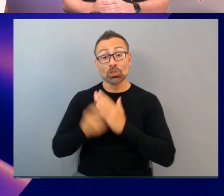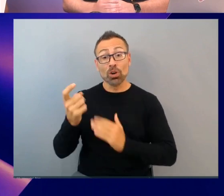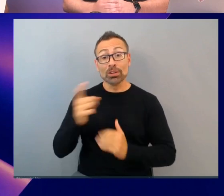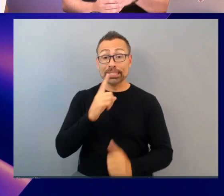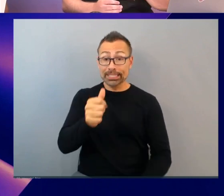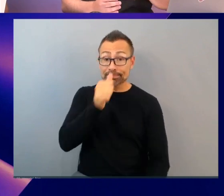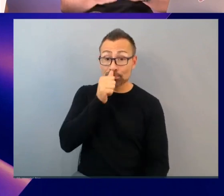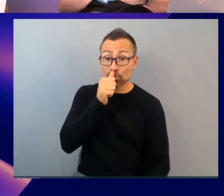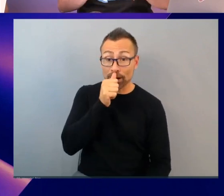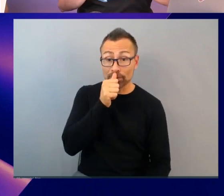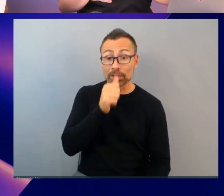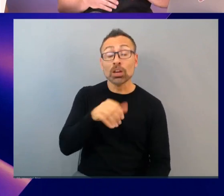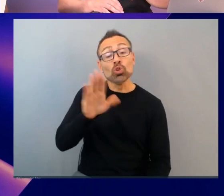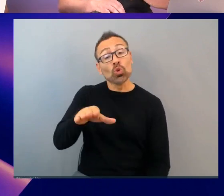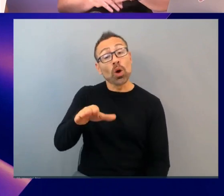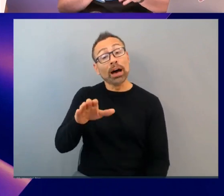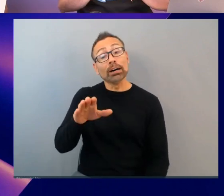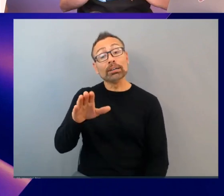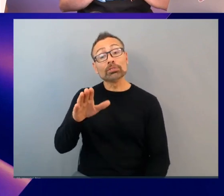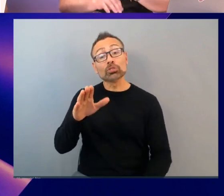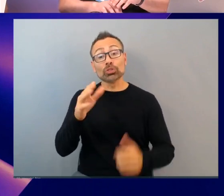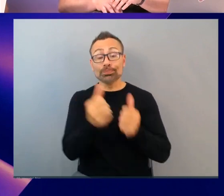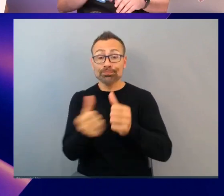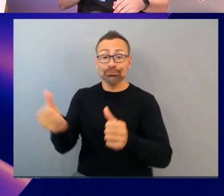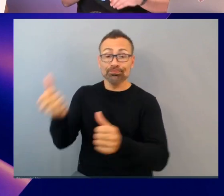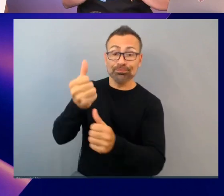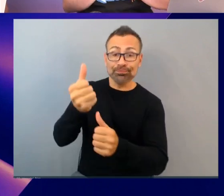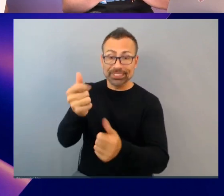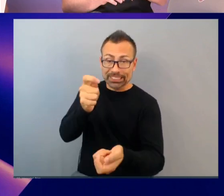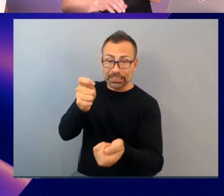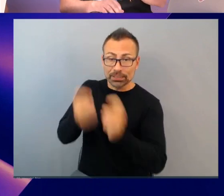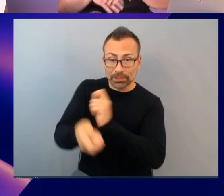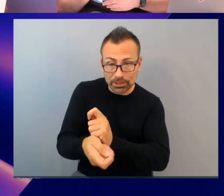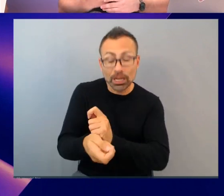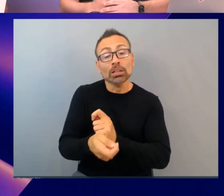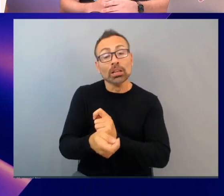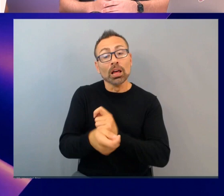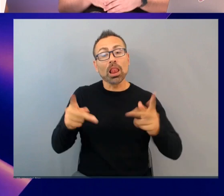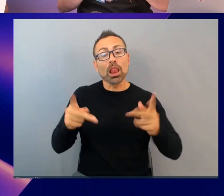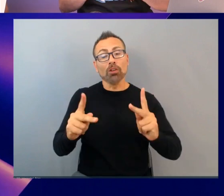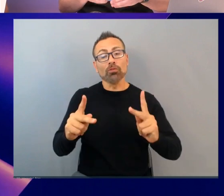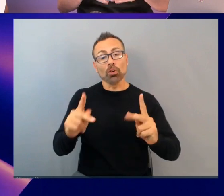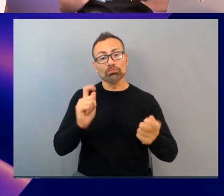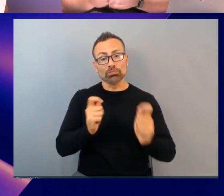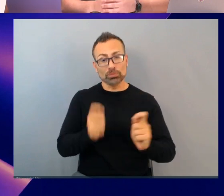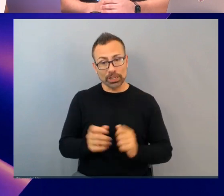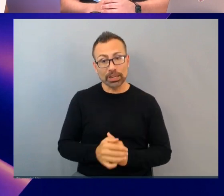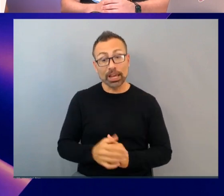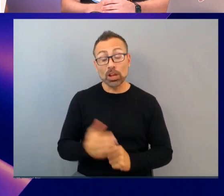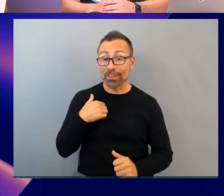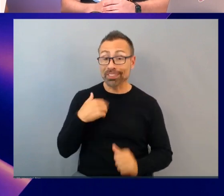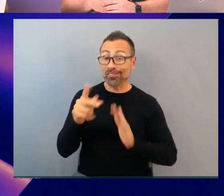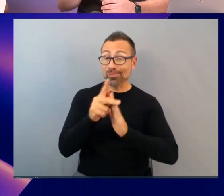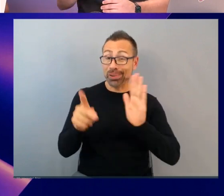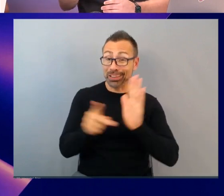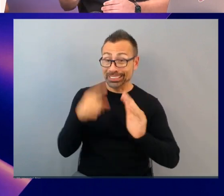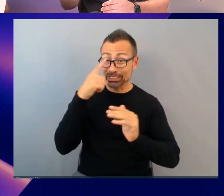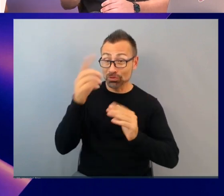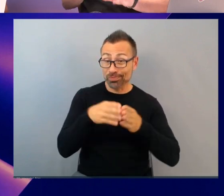and allow a bucket policy to be edited, and you have to explicitly put a bucket policy allowing public access to the bucket. Yes. - Or you could allow